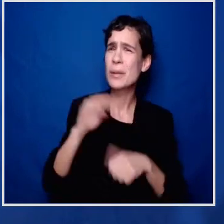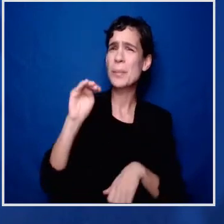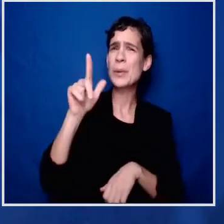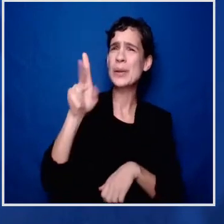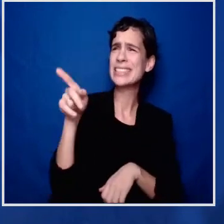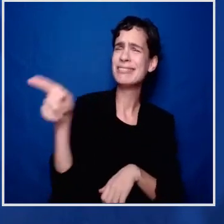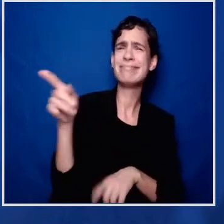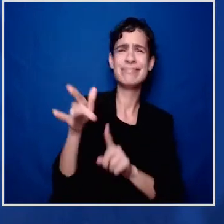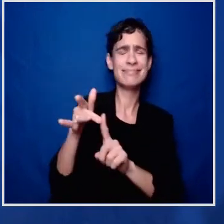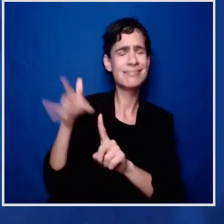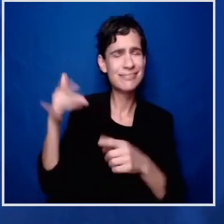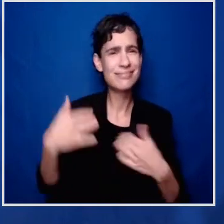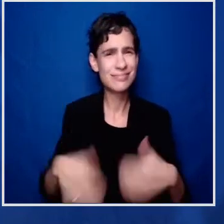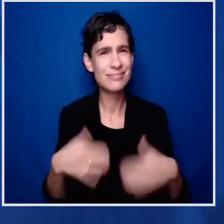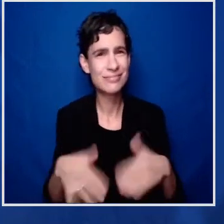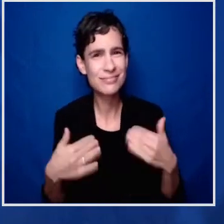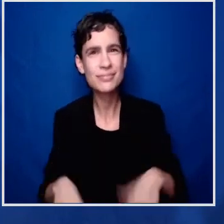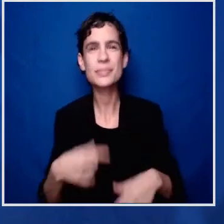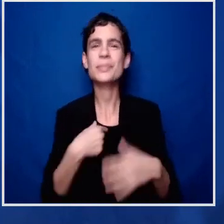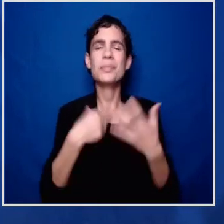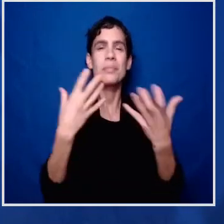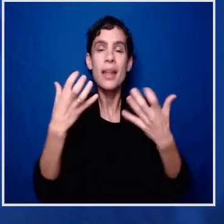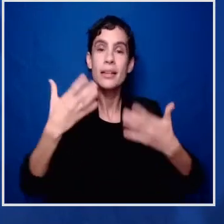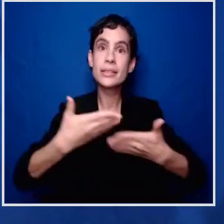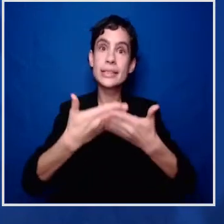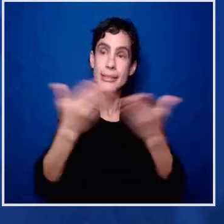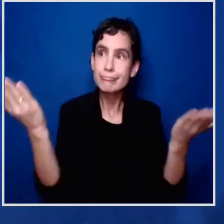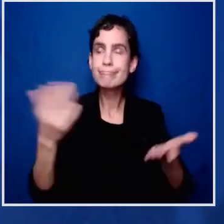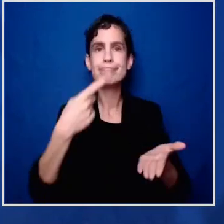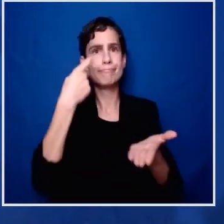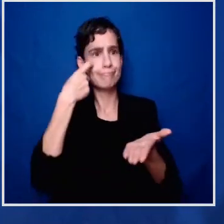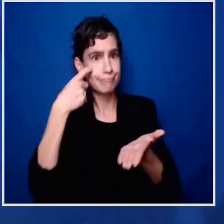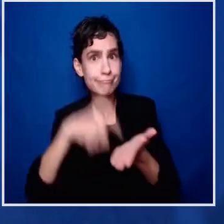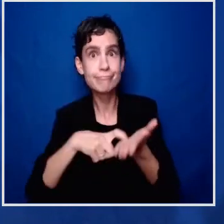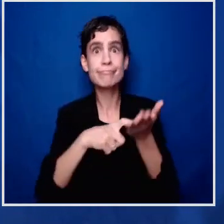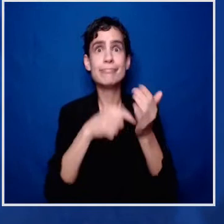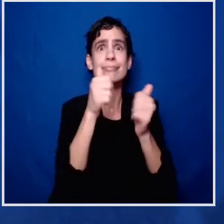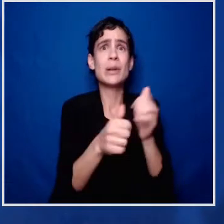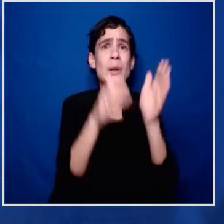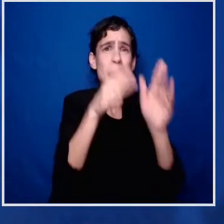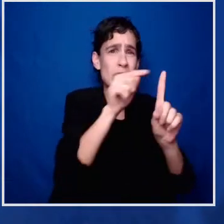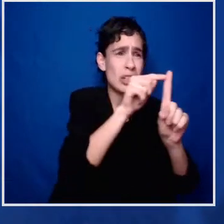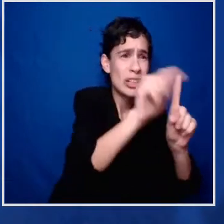AS WE RECOGNIZE THIS NATIONAL DAY OF COMMUNITY SERVICE, IN HONOR OF THE LIFE AND LEGACY OF MARTIN LUTHER